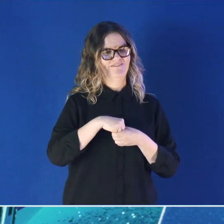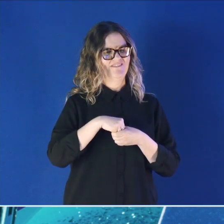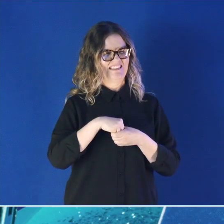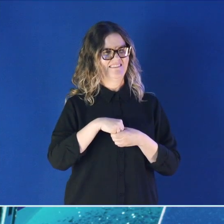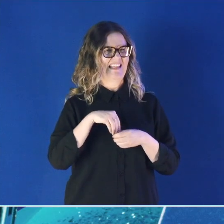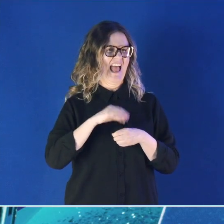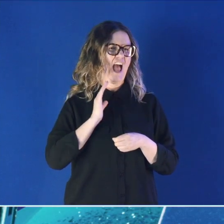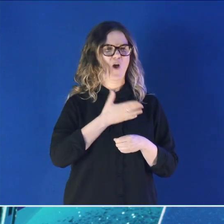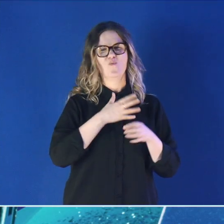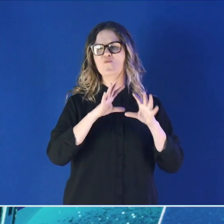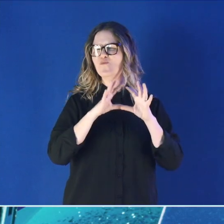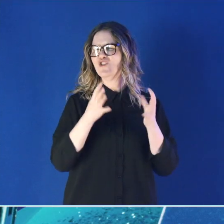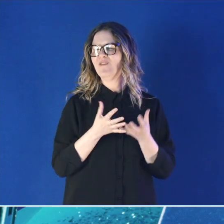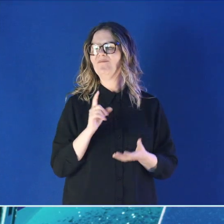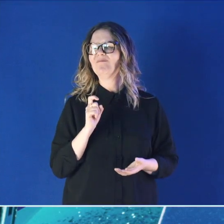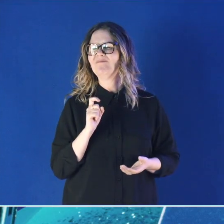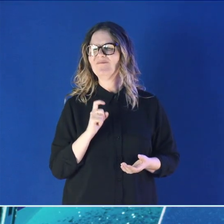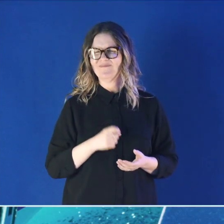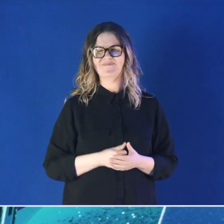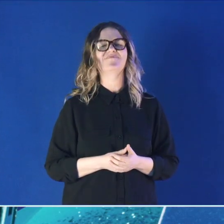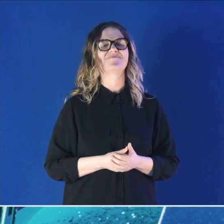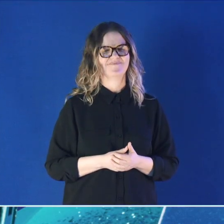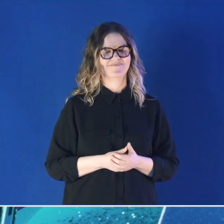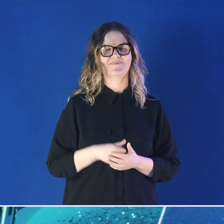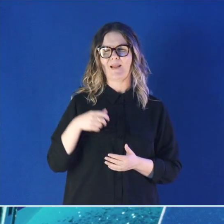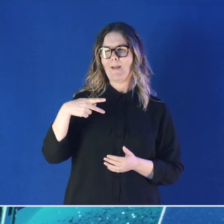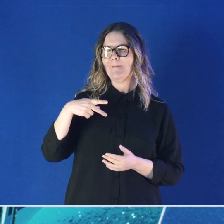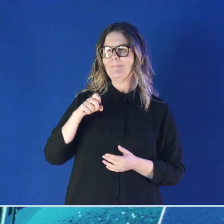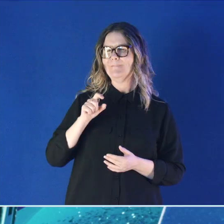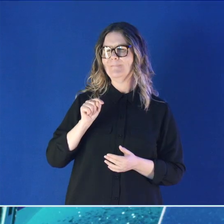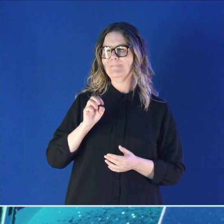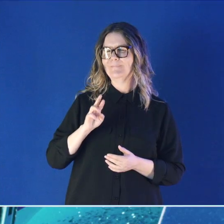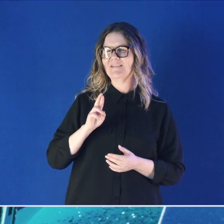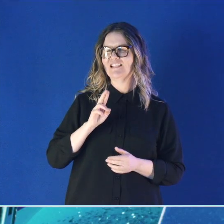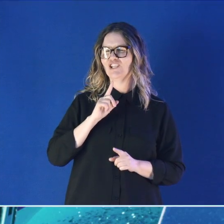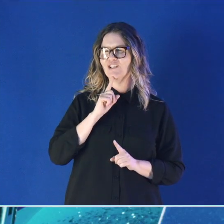I would say one word, respect.